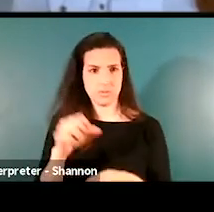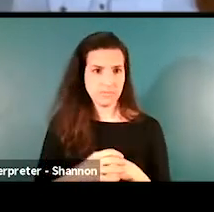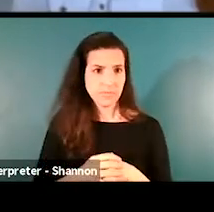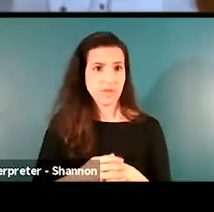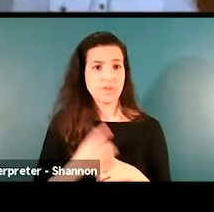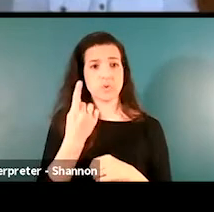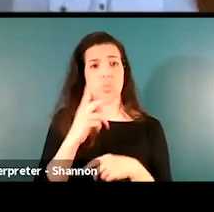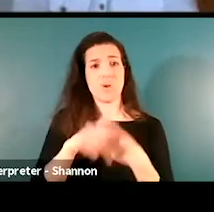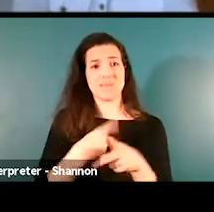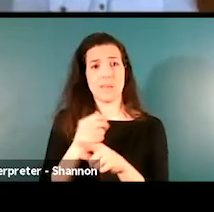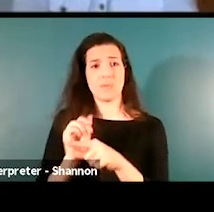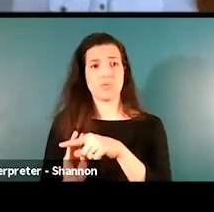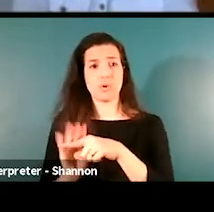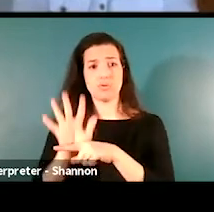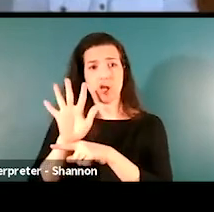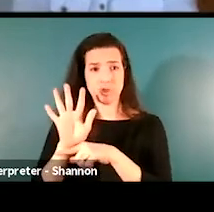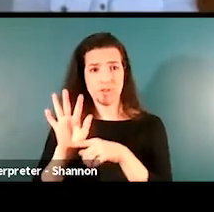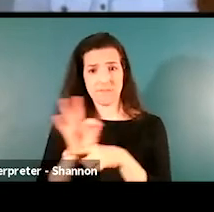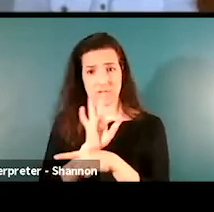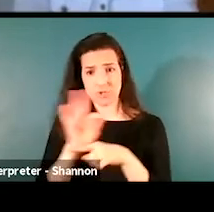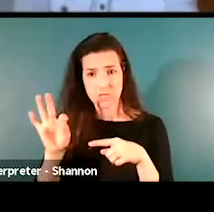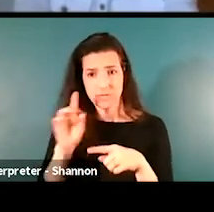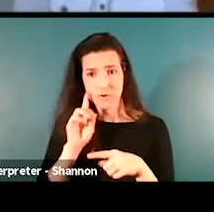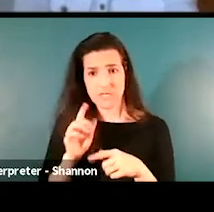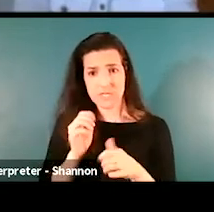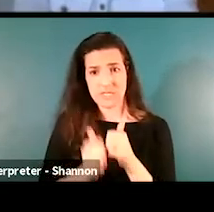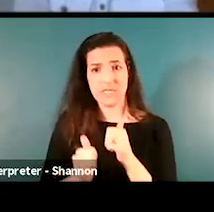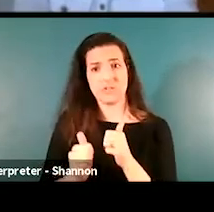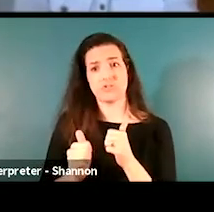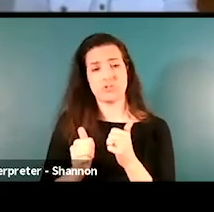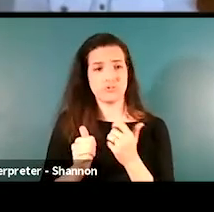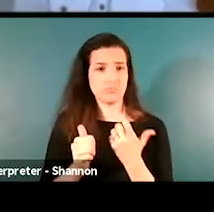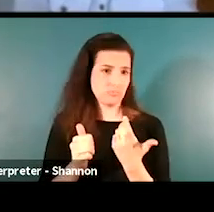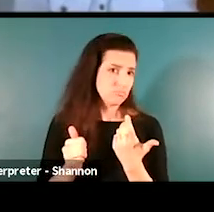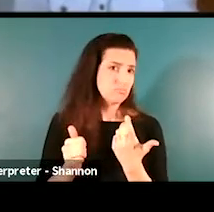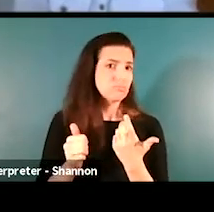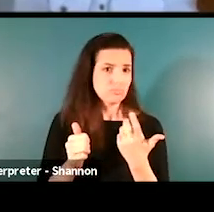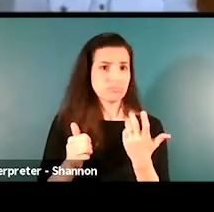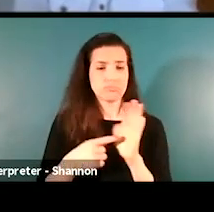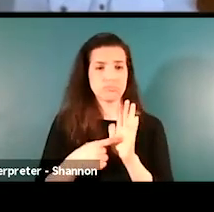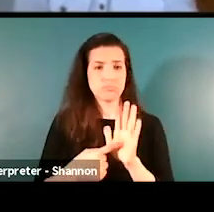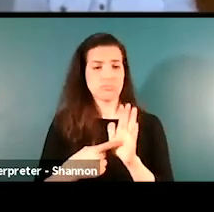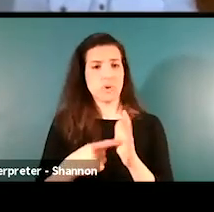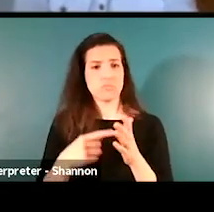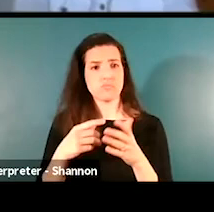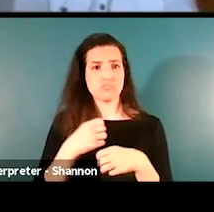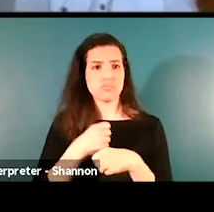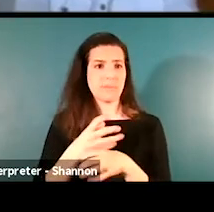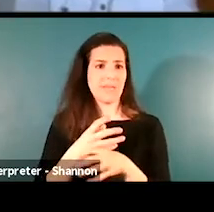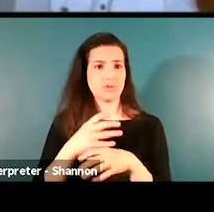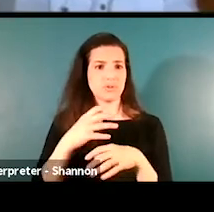for each type of message propagating across the graph. The propagation algorithm operates iteratively